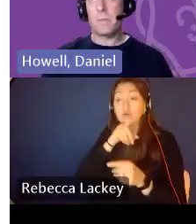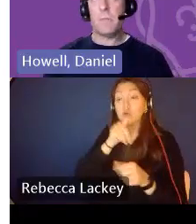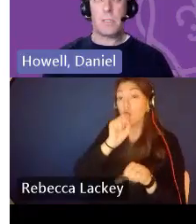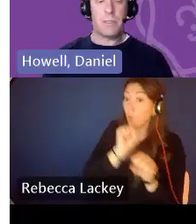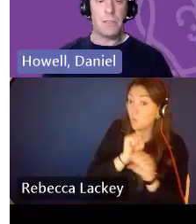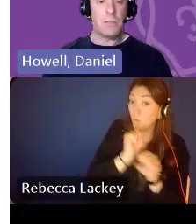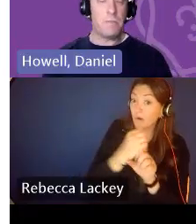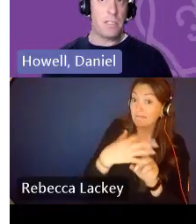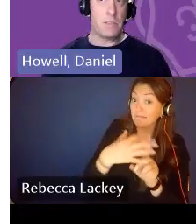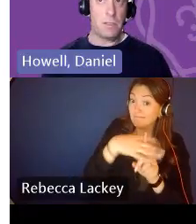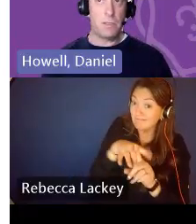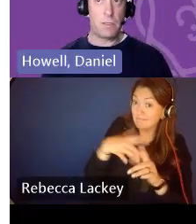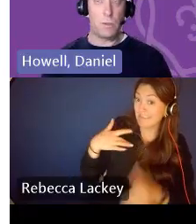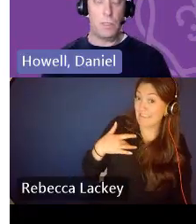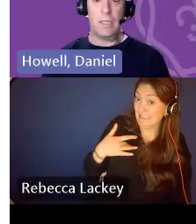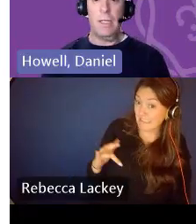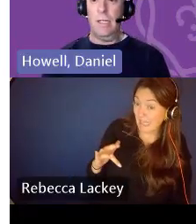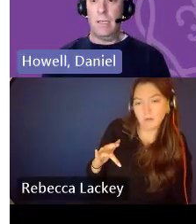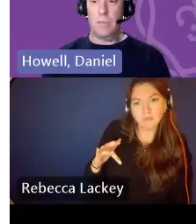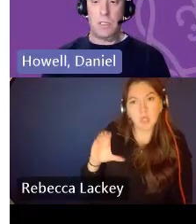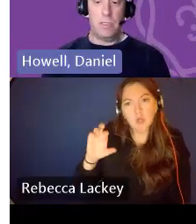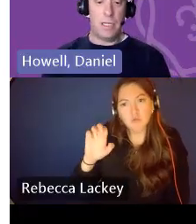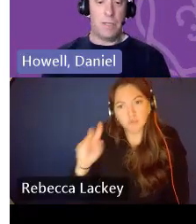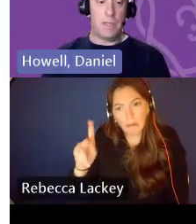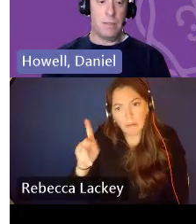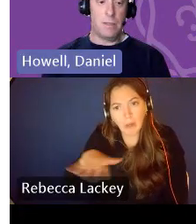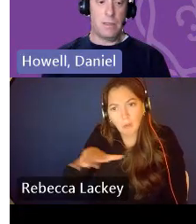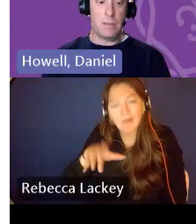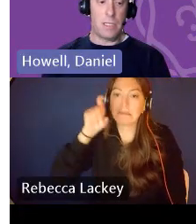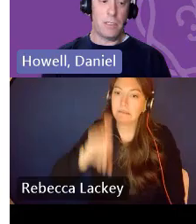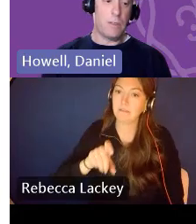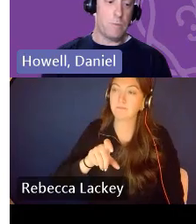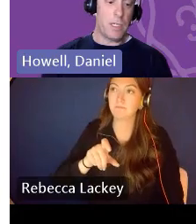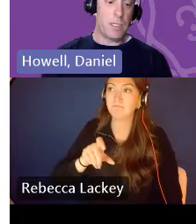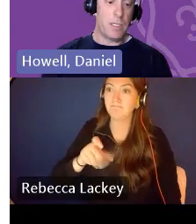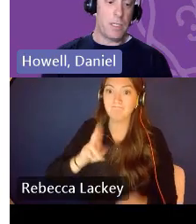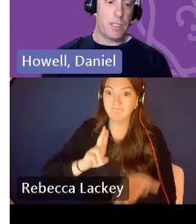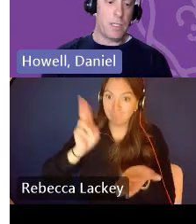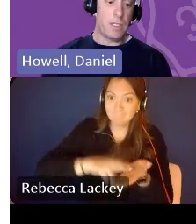environmentally sensitive area such as a creek uh we need to have that uh signed off by a number of